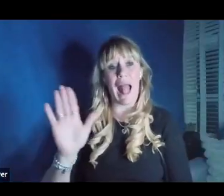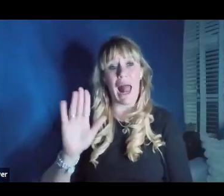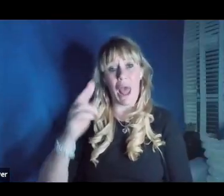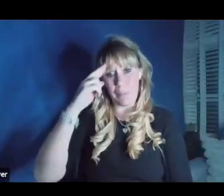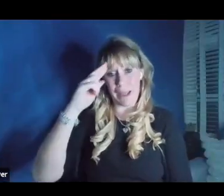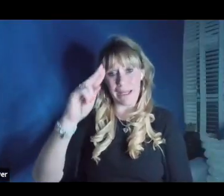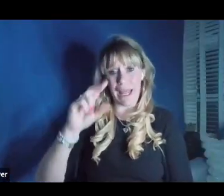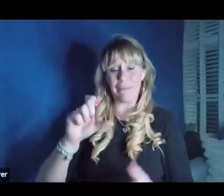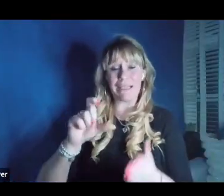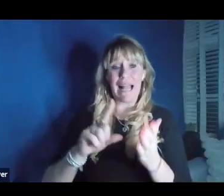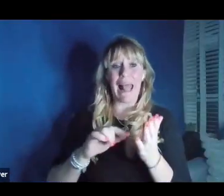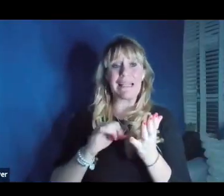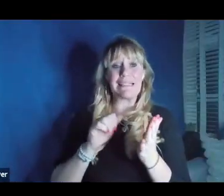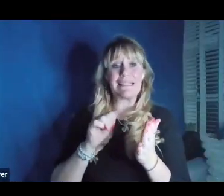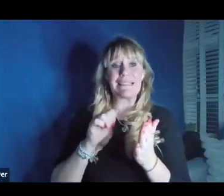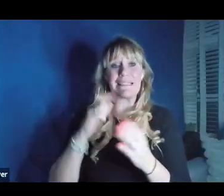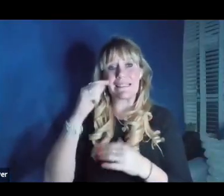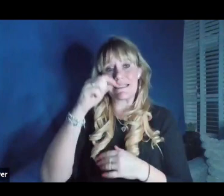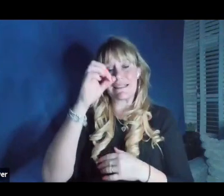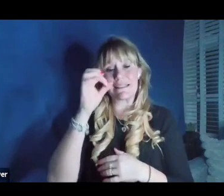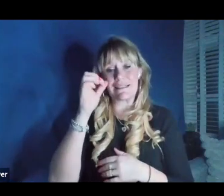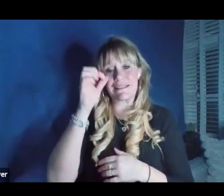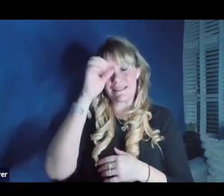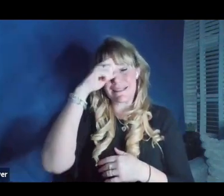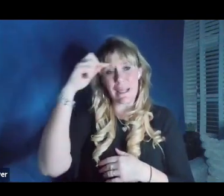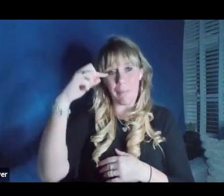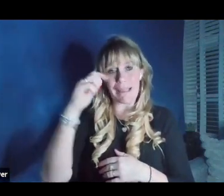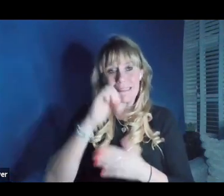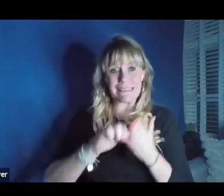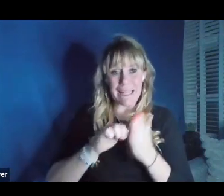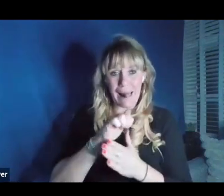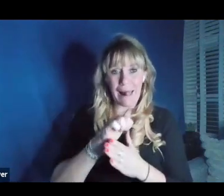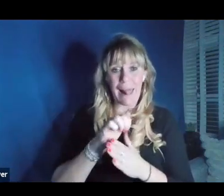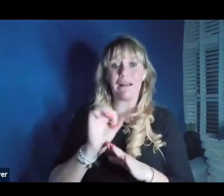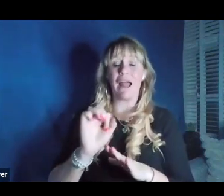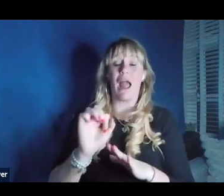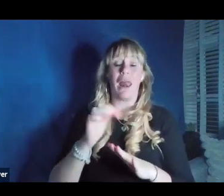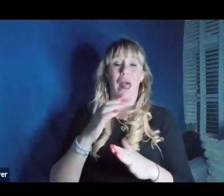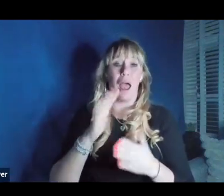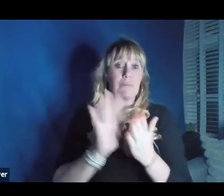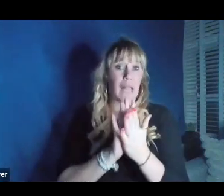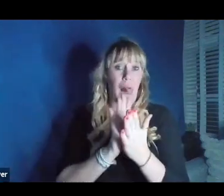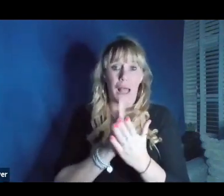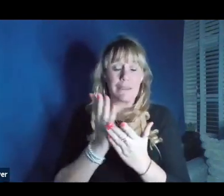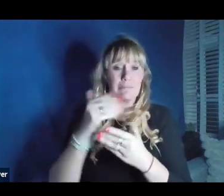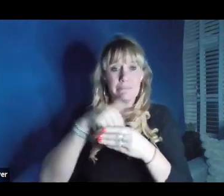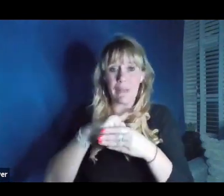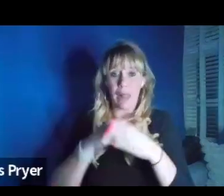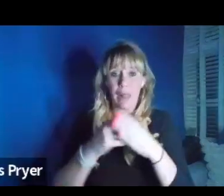I am delighted to be part of this event. It brought back good memories celebrating